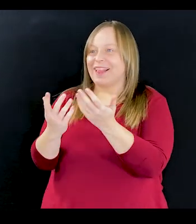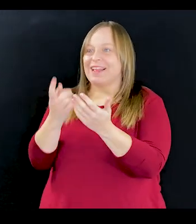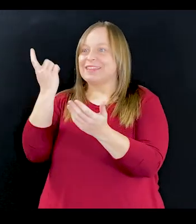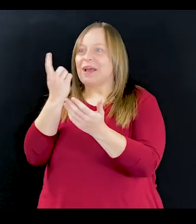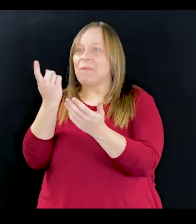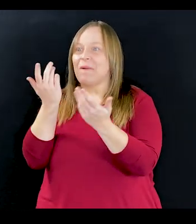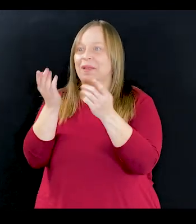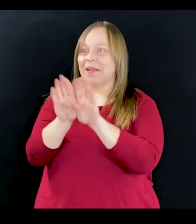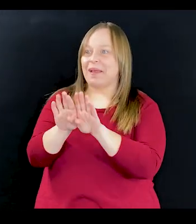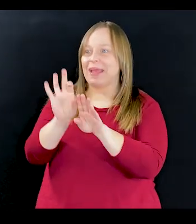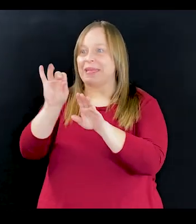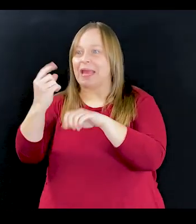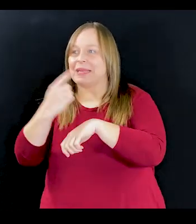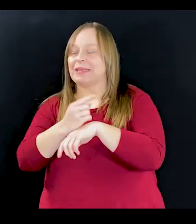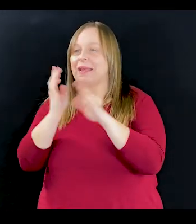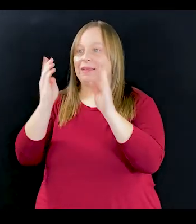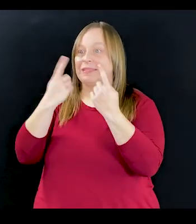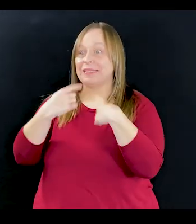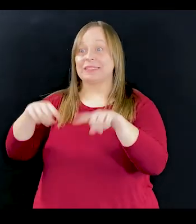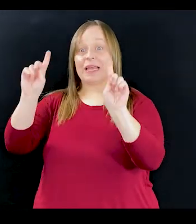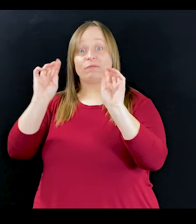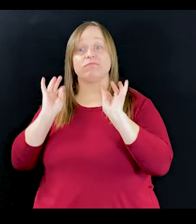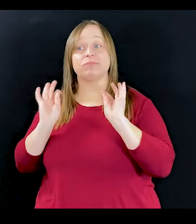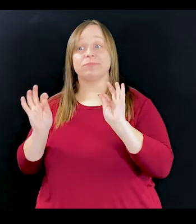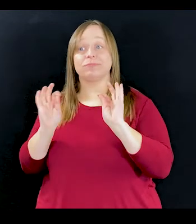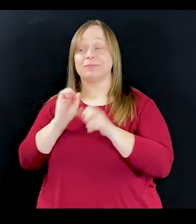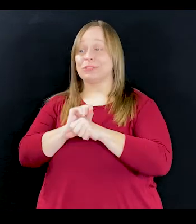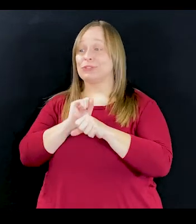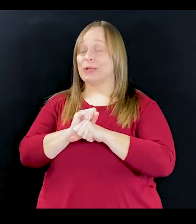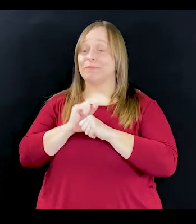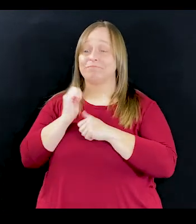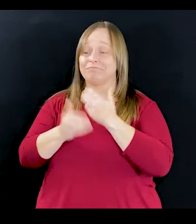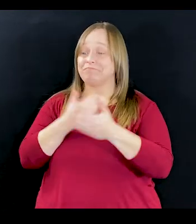someone has, you know, this 90-day successful completion, they're employed,